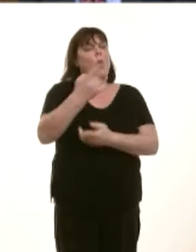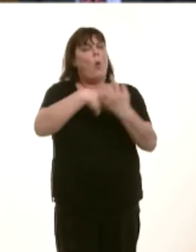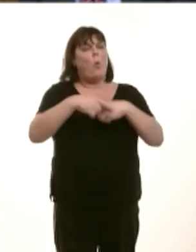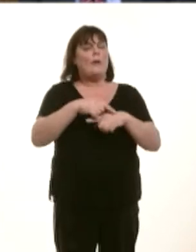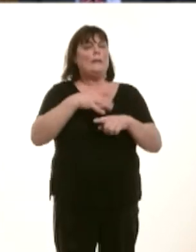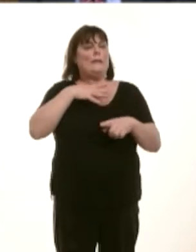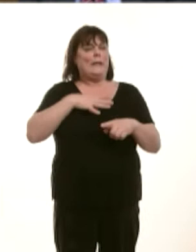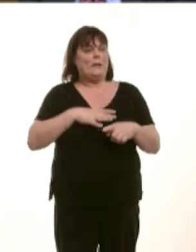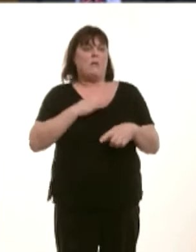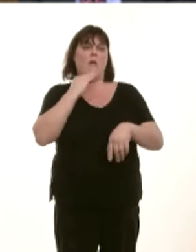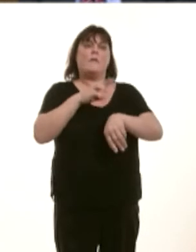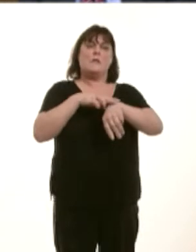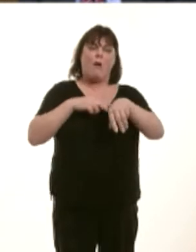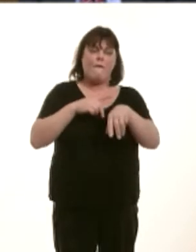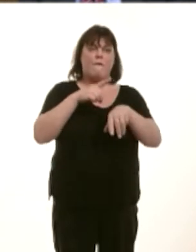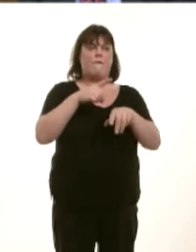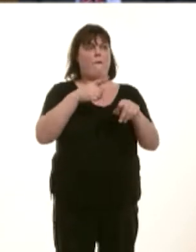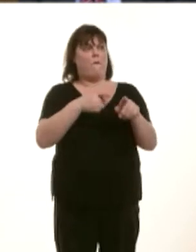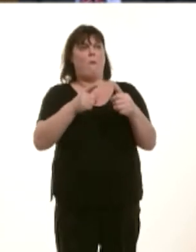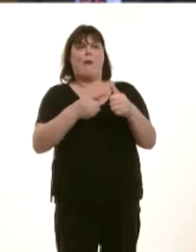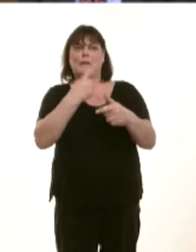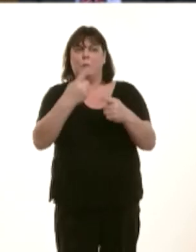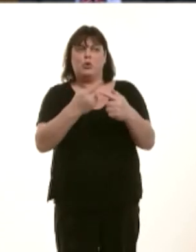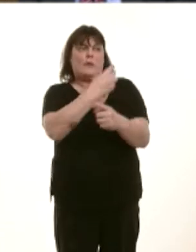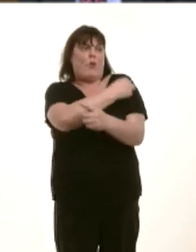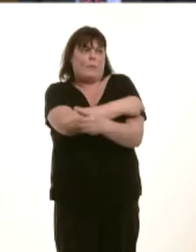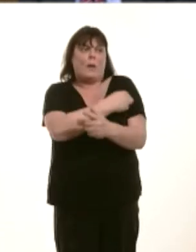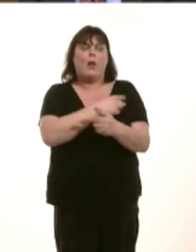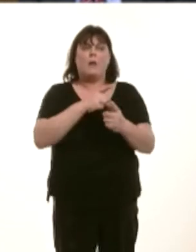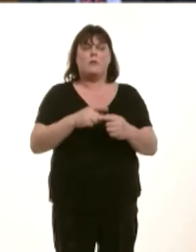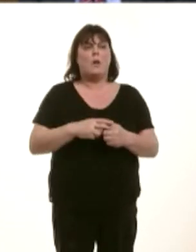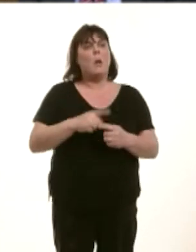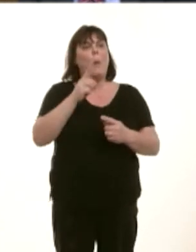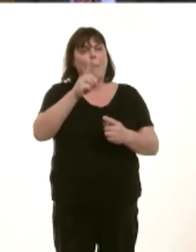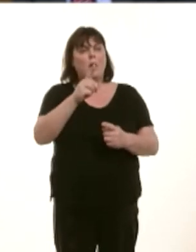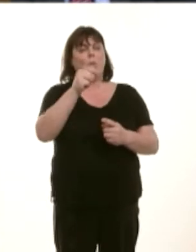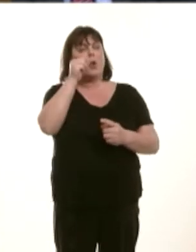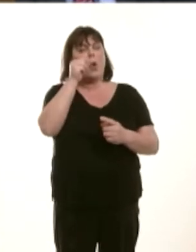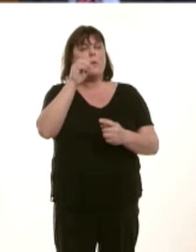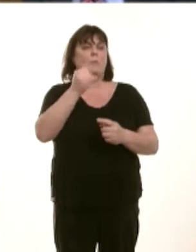at an appropriate level. There will be occasions, as we saw recently, when demand increases